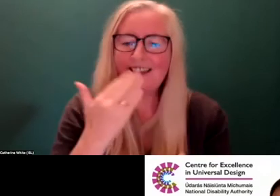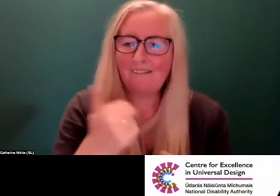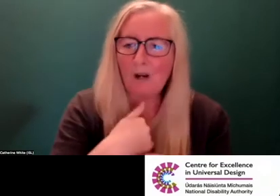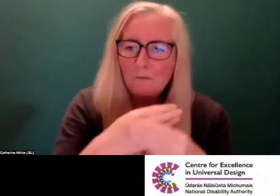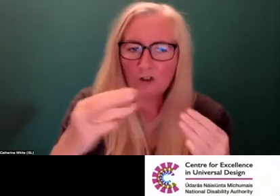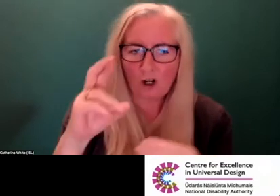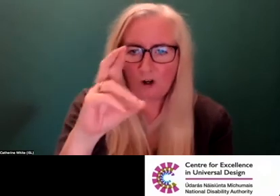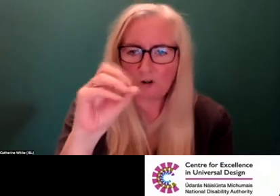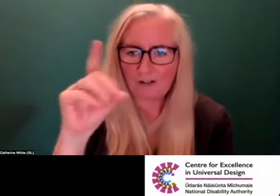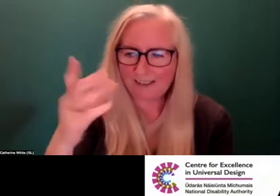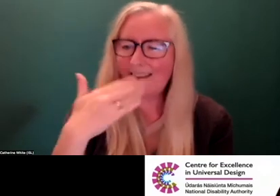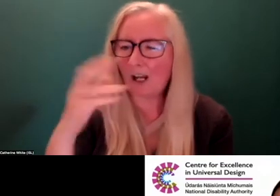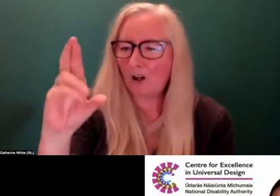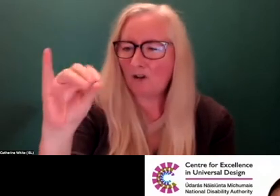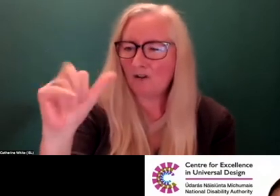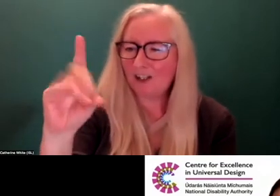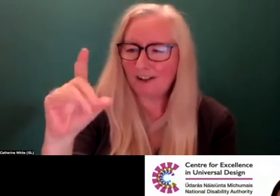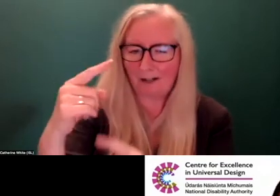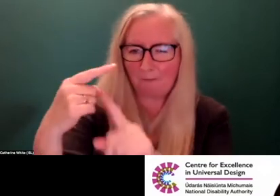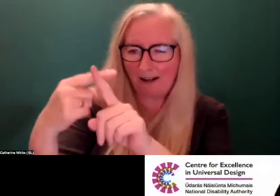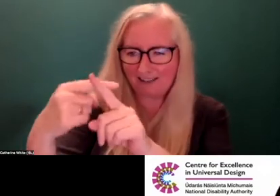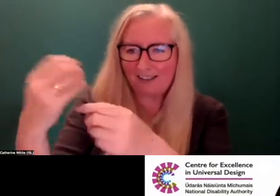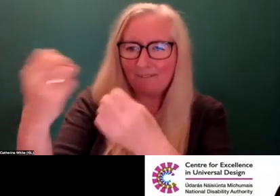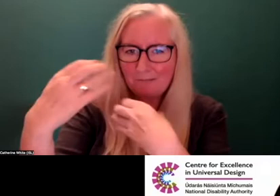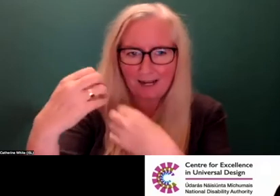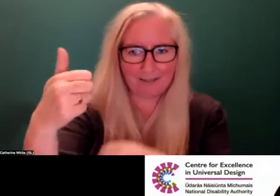Thank you very much, Rodd. And thanks, Richard, for that positive feedback.